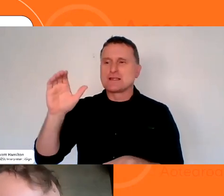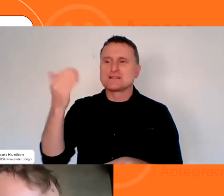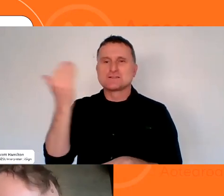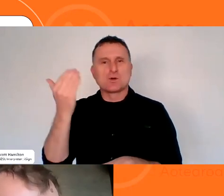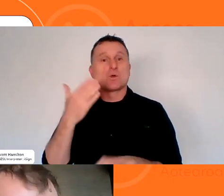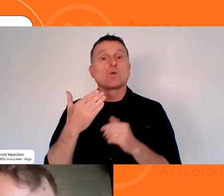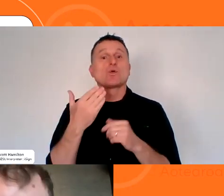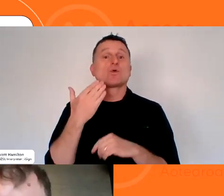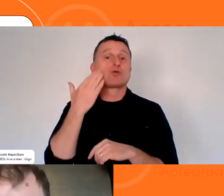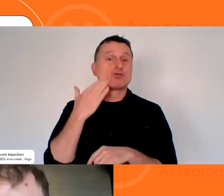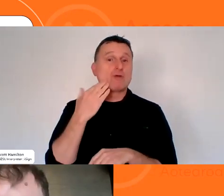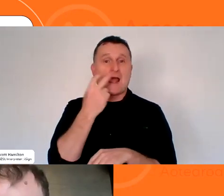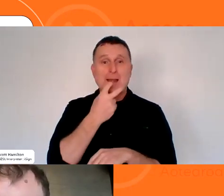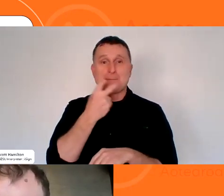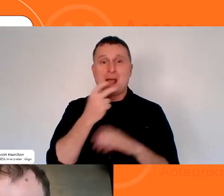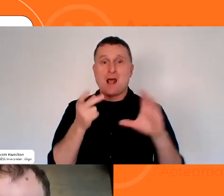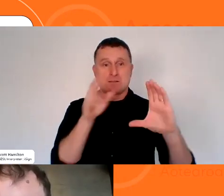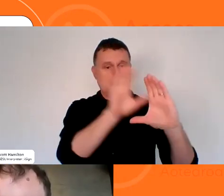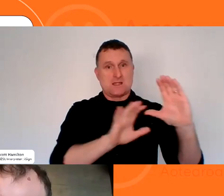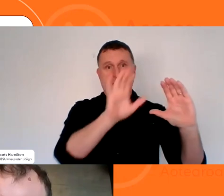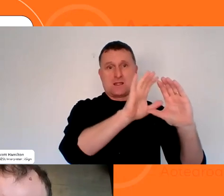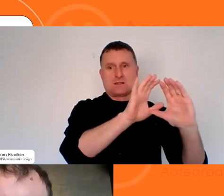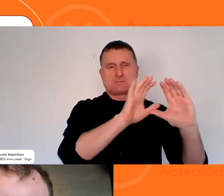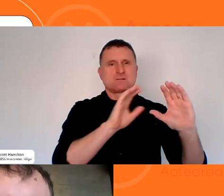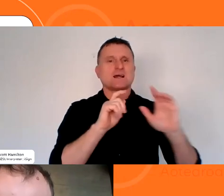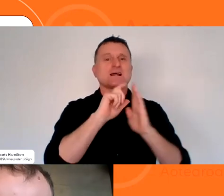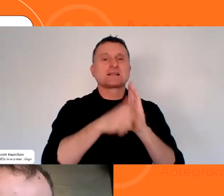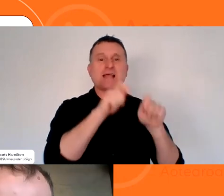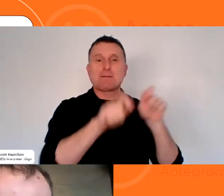all disabled people were treated like everyone else. We got to do